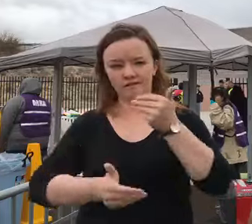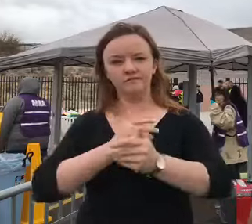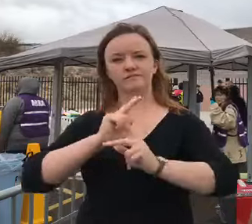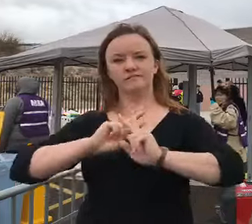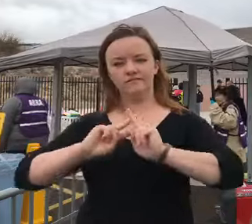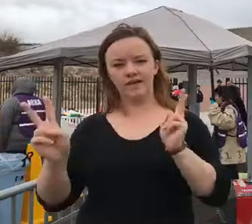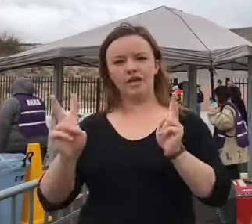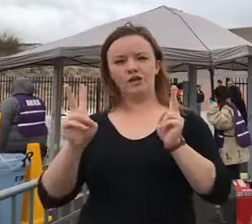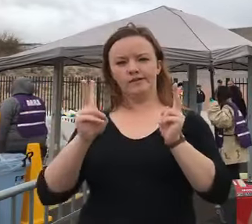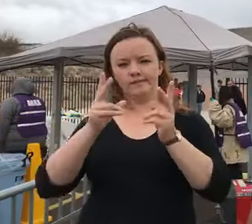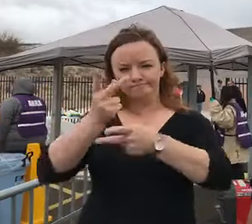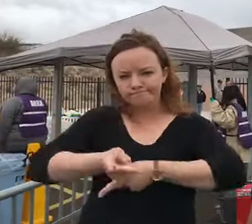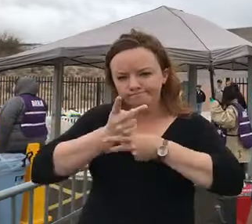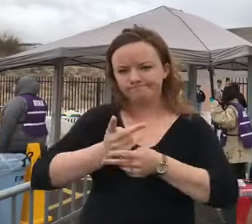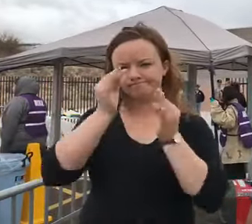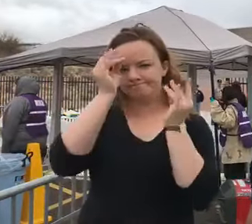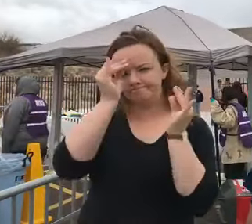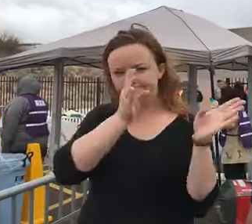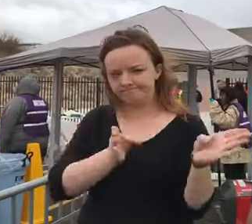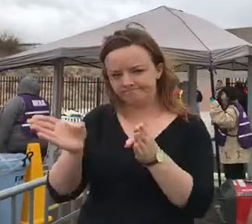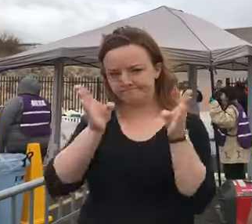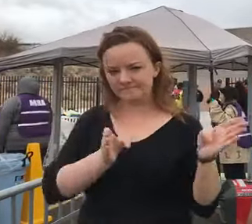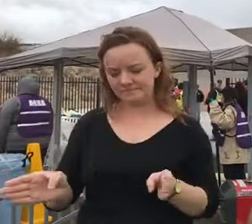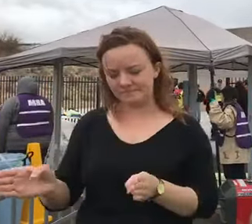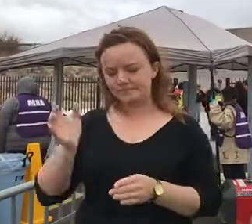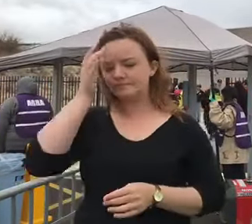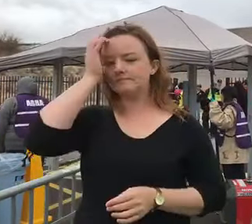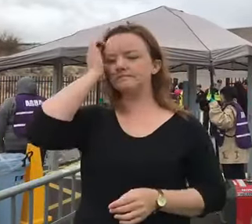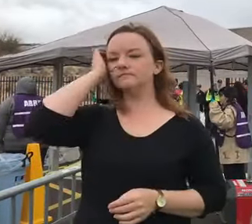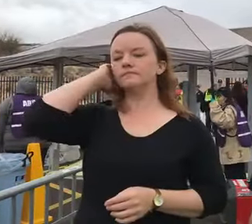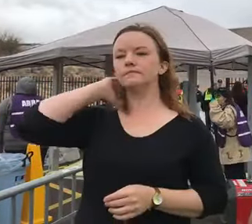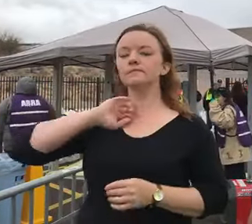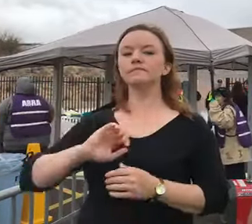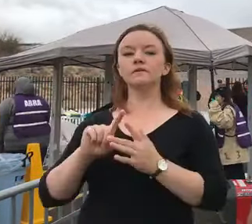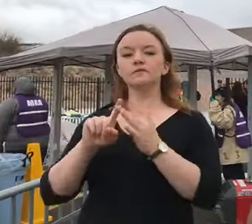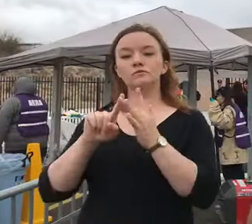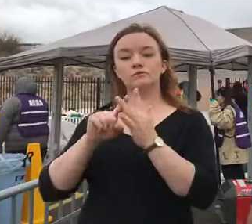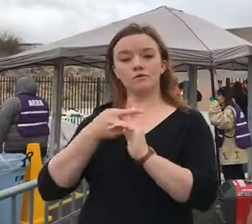Thought-out planning process it begins with information we get from the